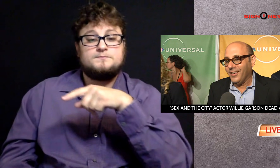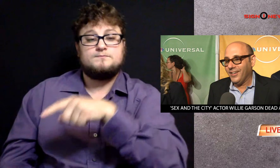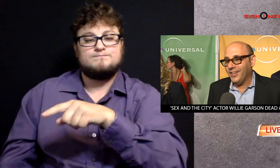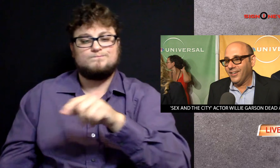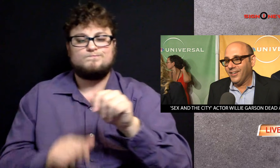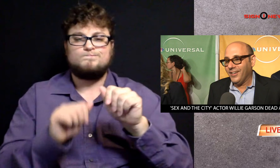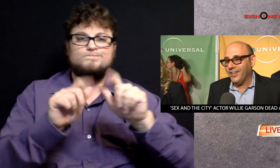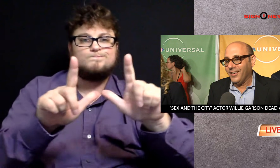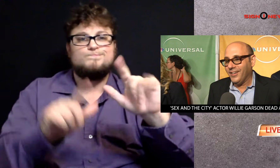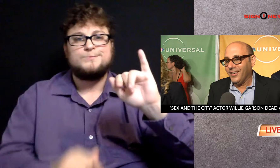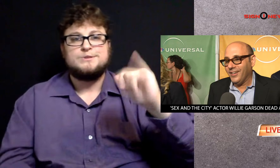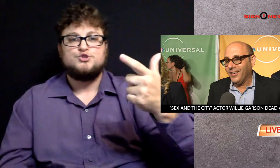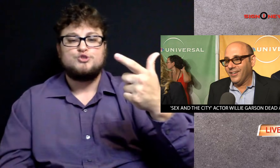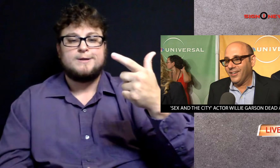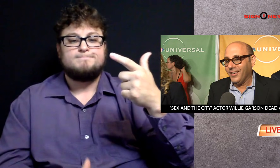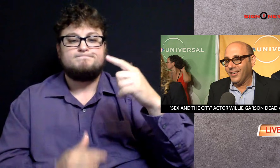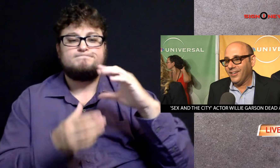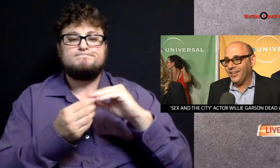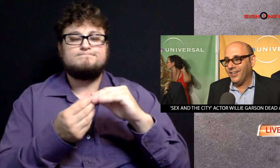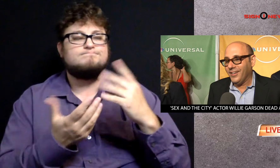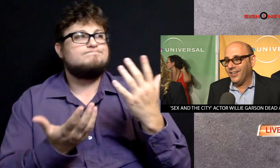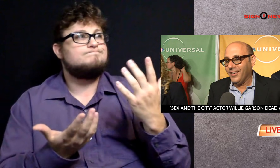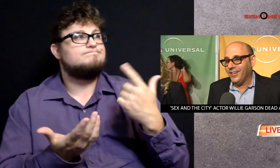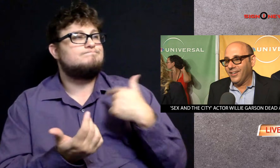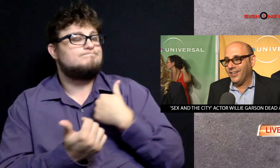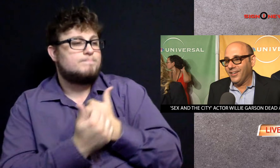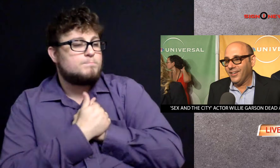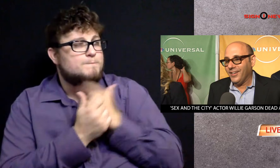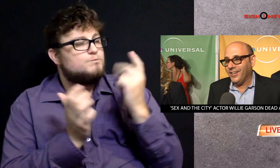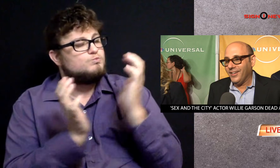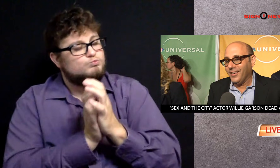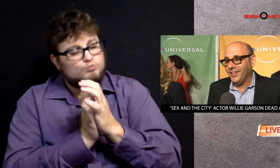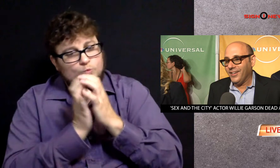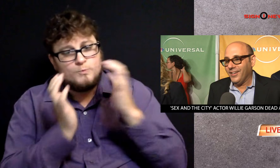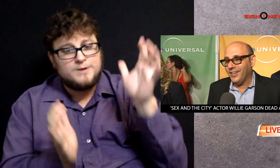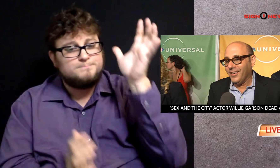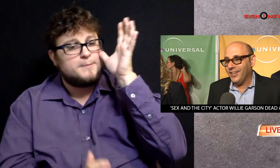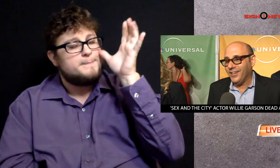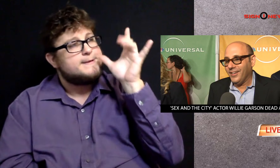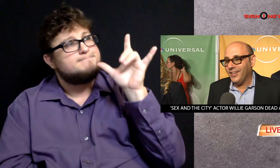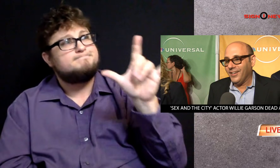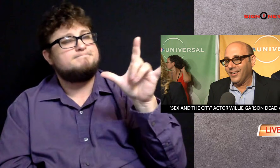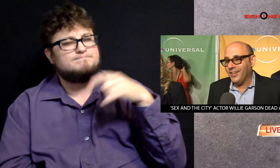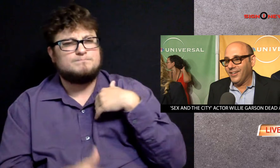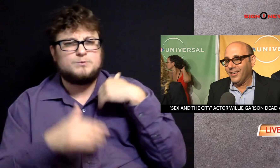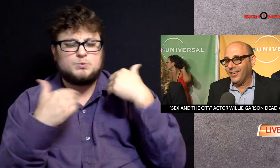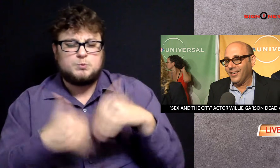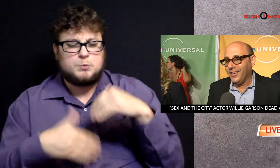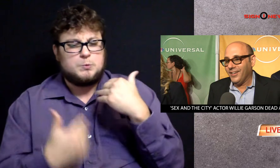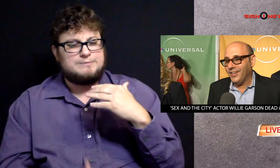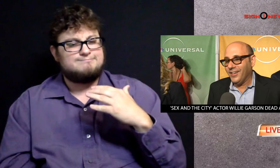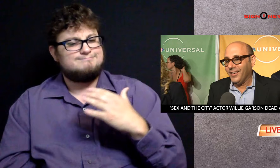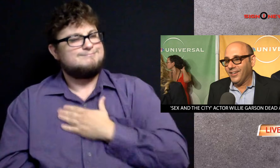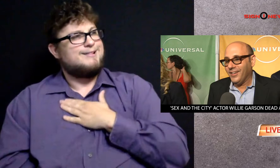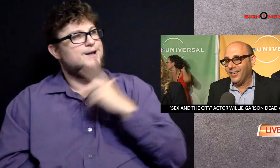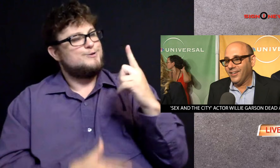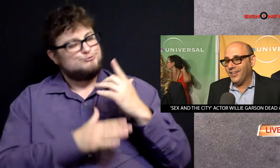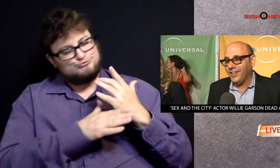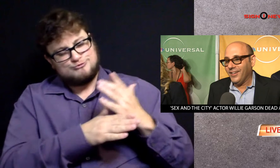garson was a proud father to his adopted son son nathan nathan who posted on instagram saying quote who posted on instagram saying quote i love you so much papa